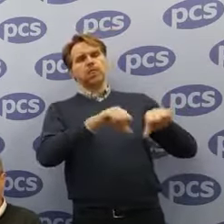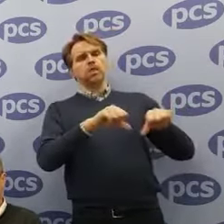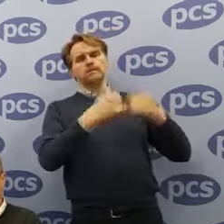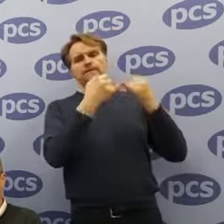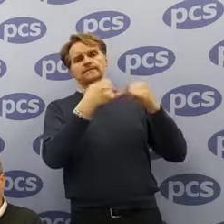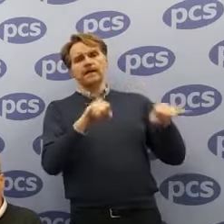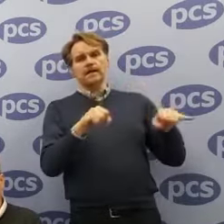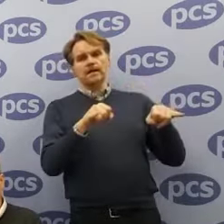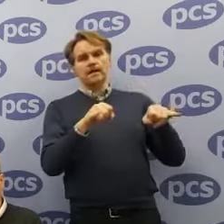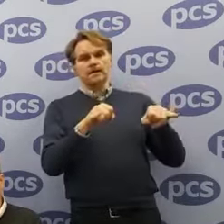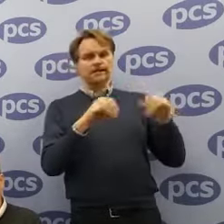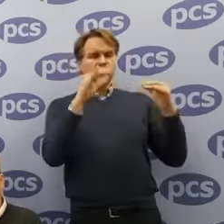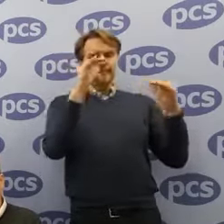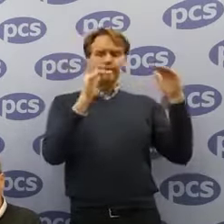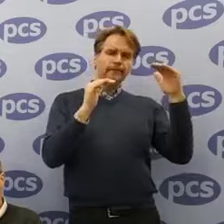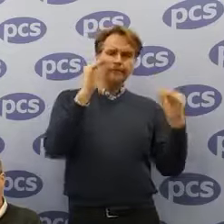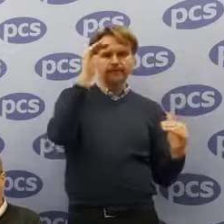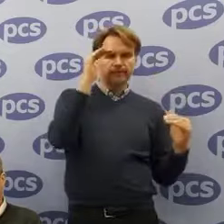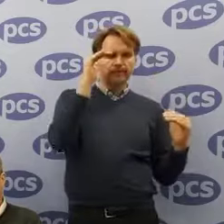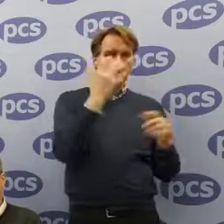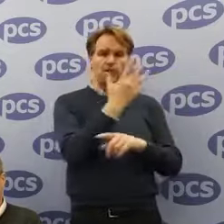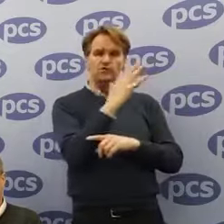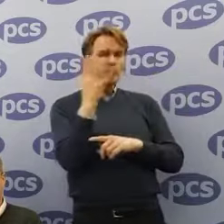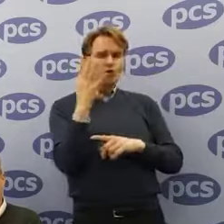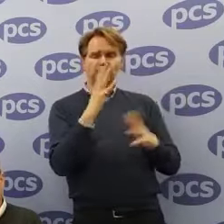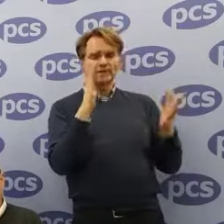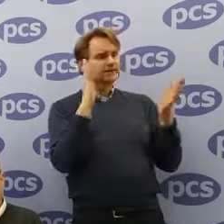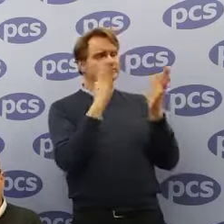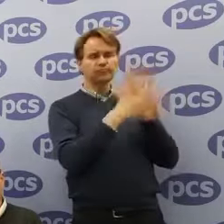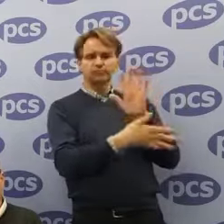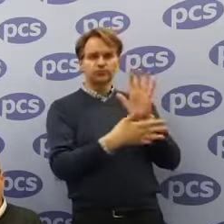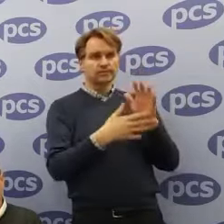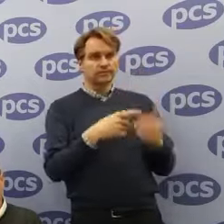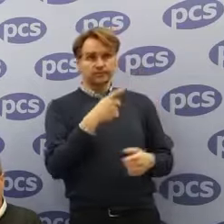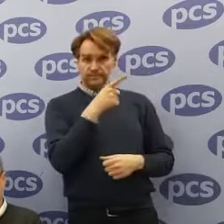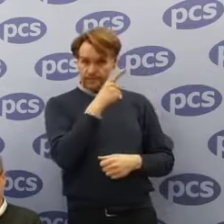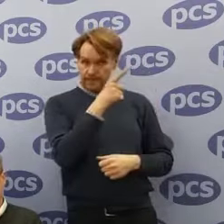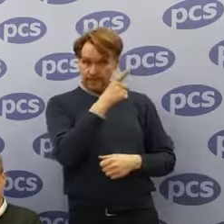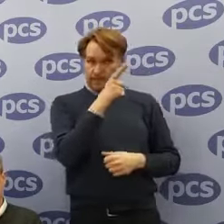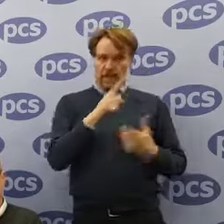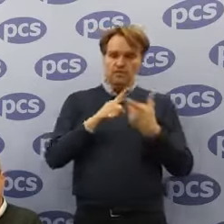they're clearly in chaos, they depend on their hard-working civil servants now